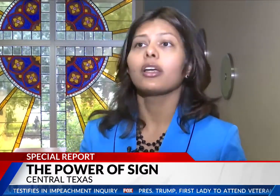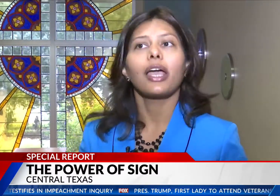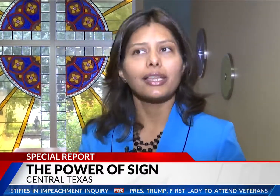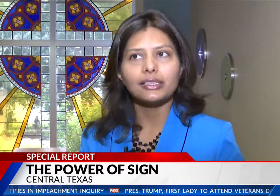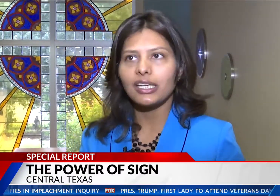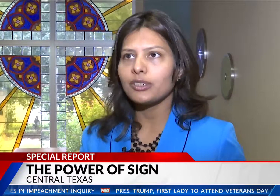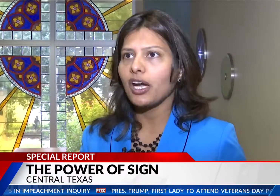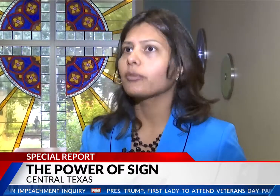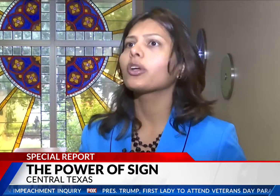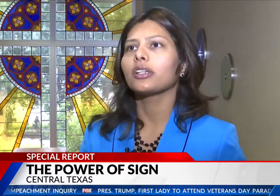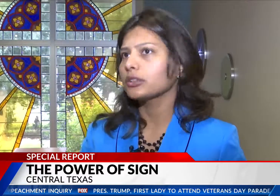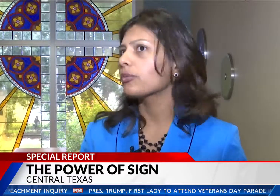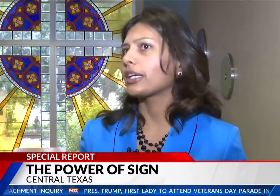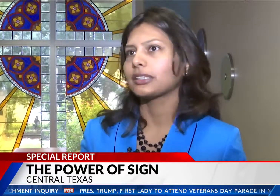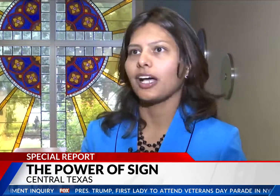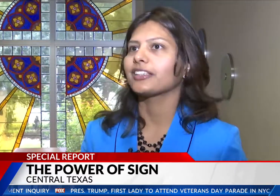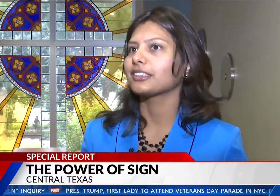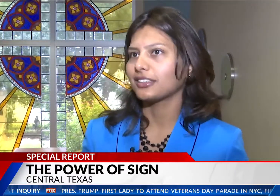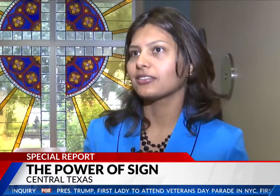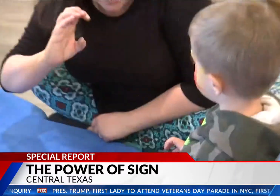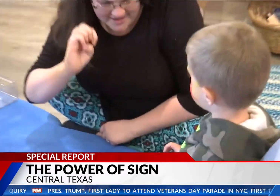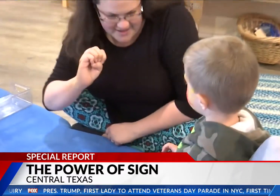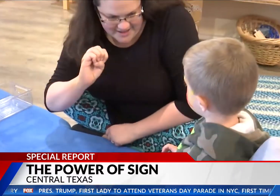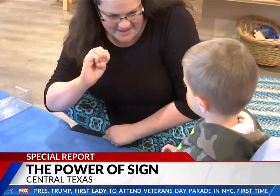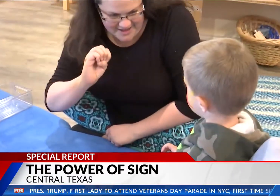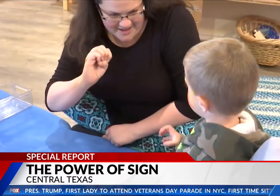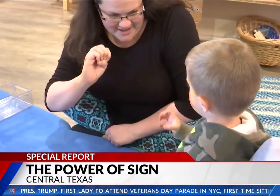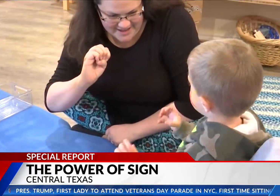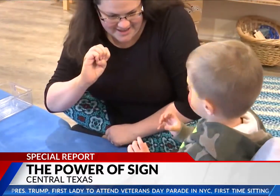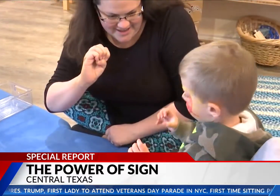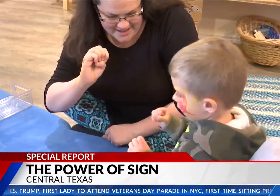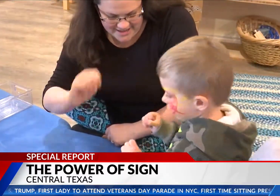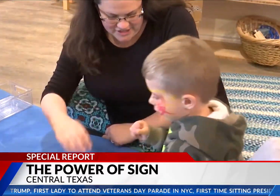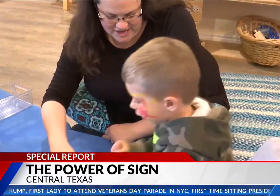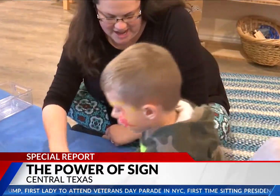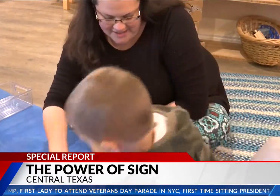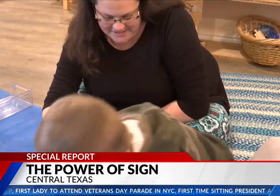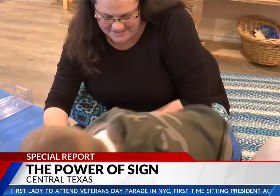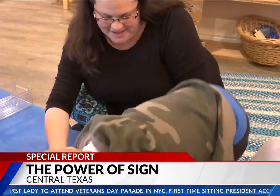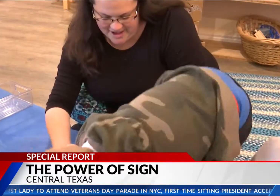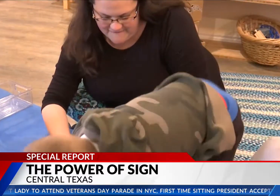the talking, so always talk to your child, at the same time you can also make signs." AND. CONSISTENCY IS KEY.